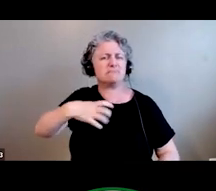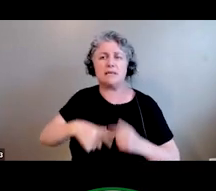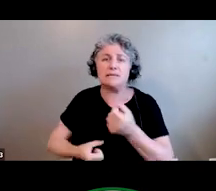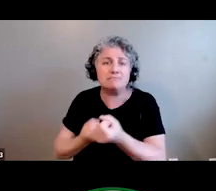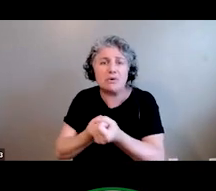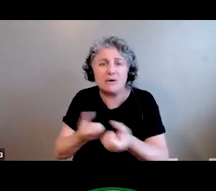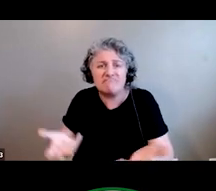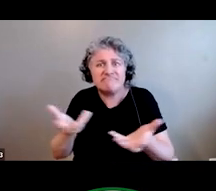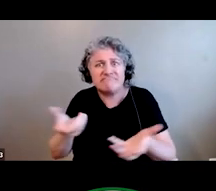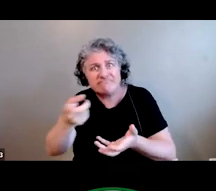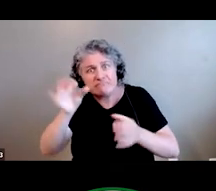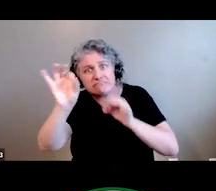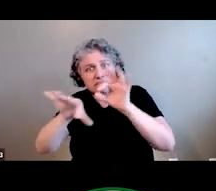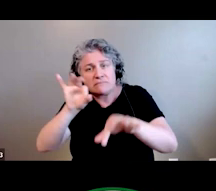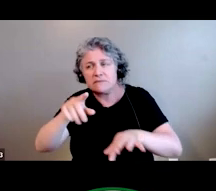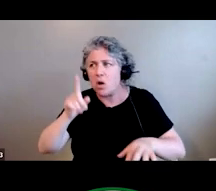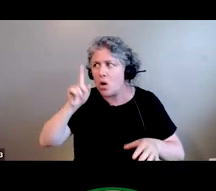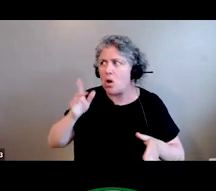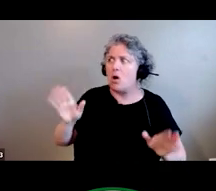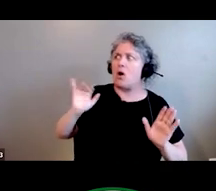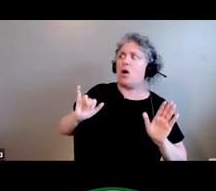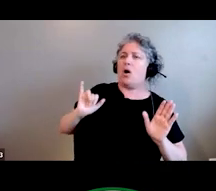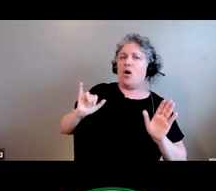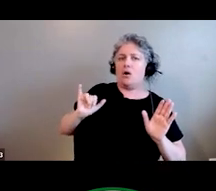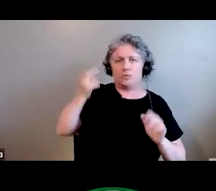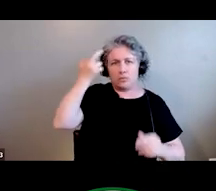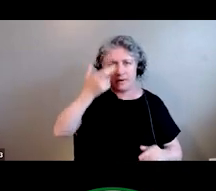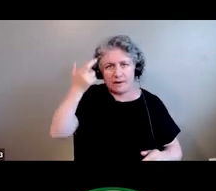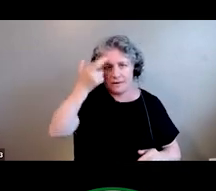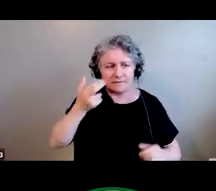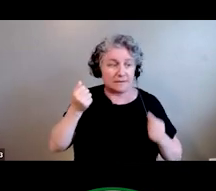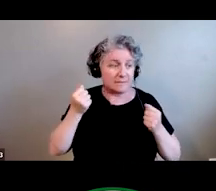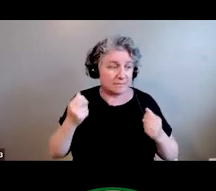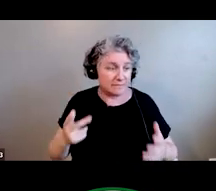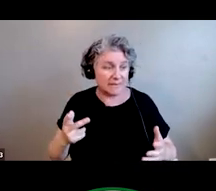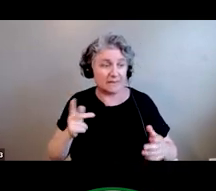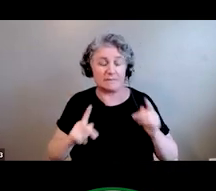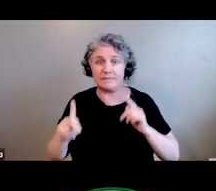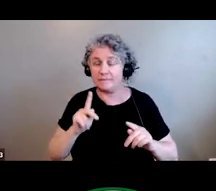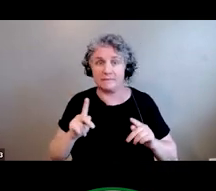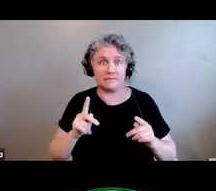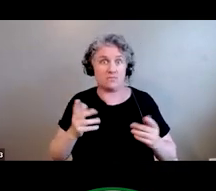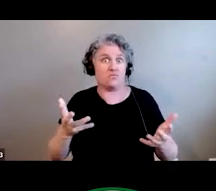They want to serve more people. Yeah, thank you so much, Trisha. Kristen, did you want to add to that?